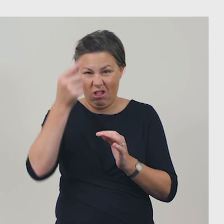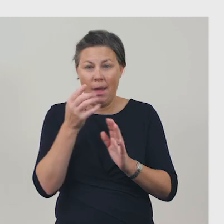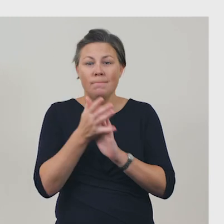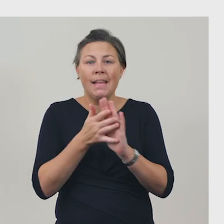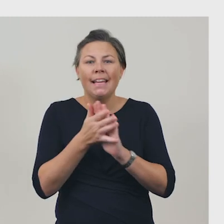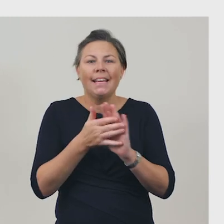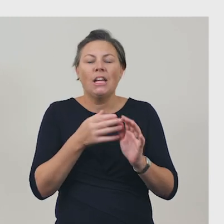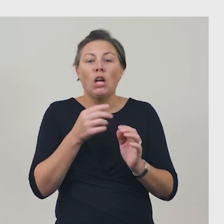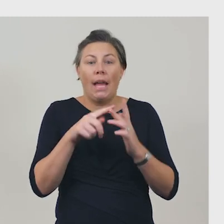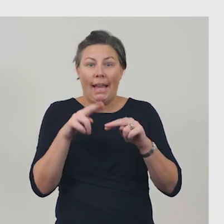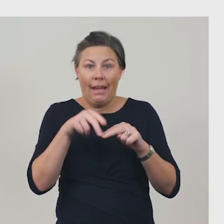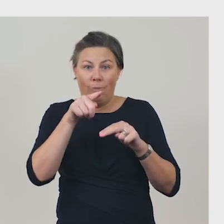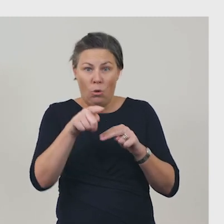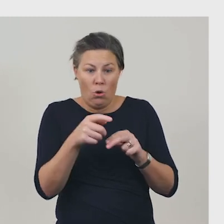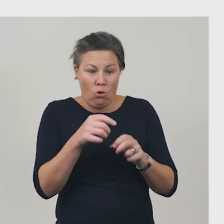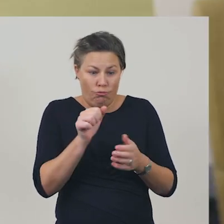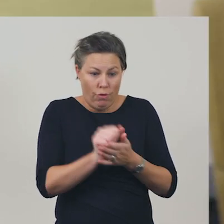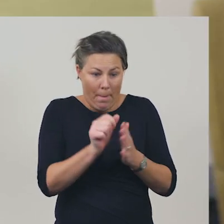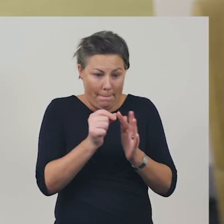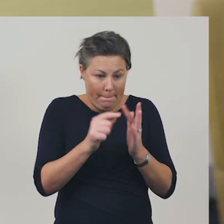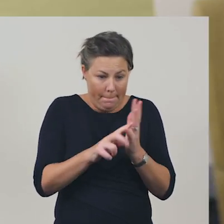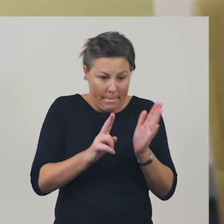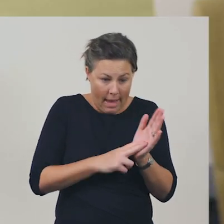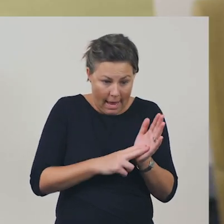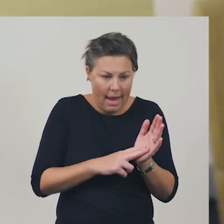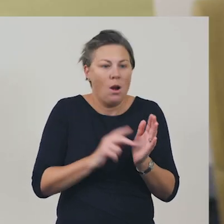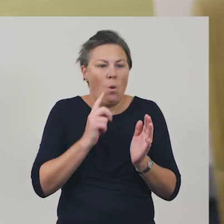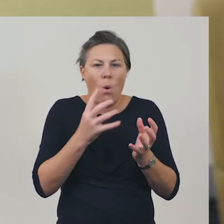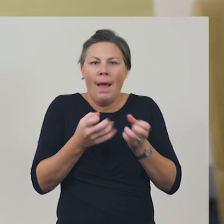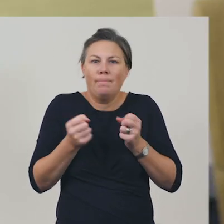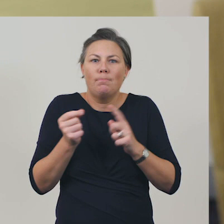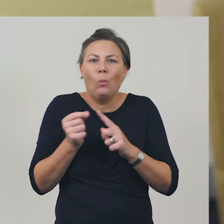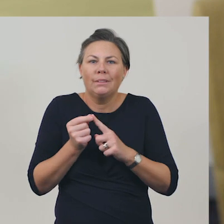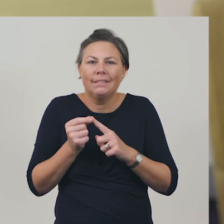Do you remember what a pun is? It’s a play on words that sound similar,